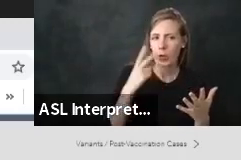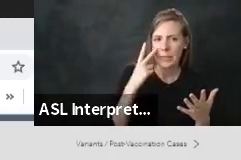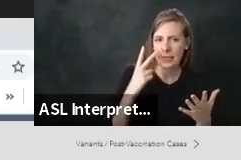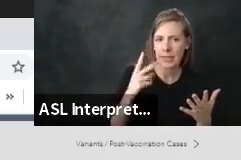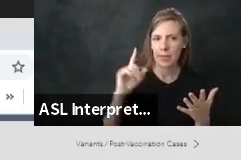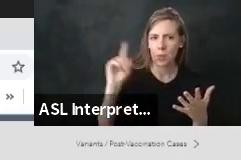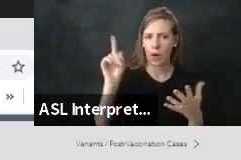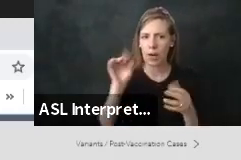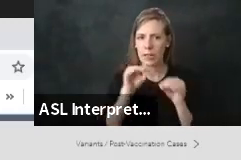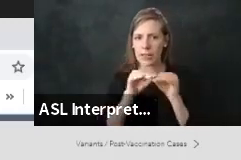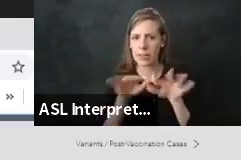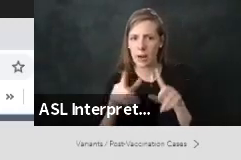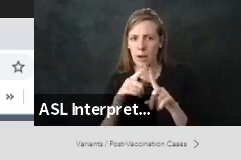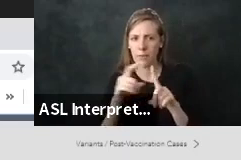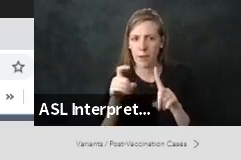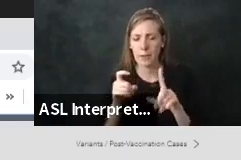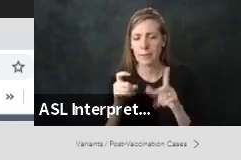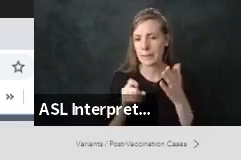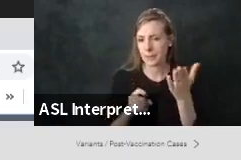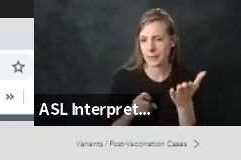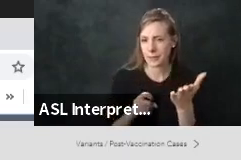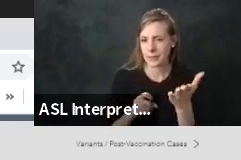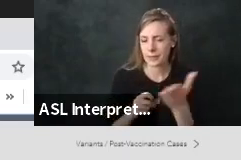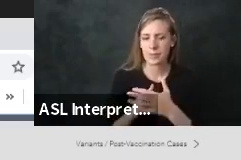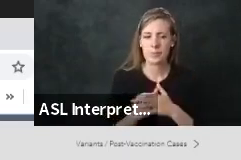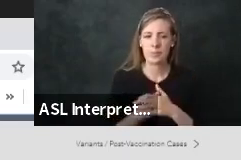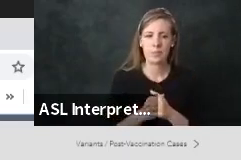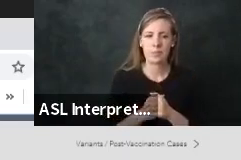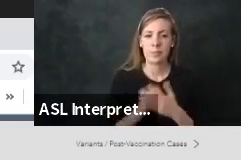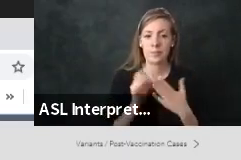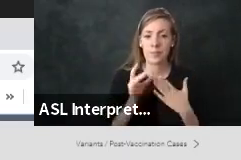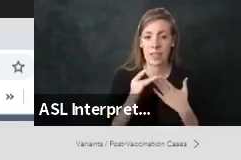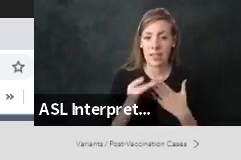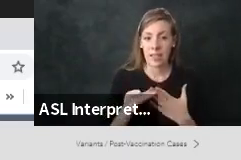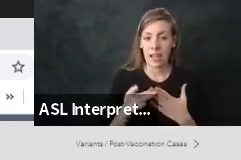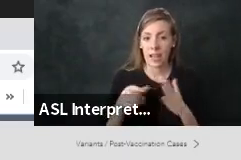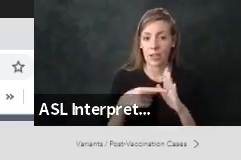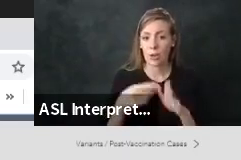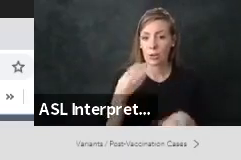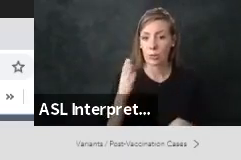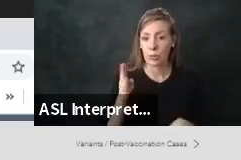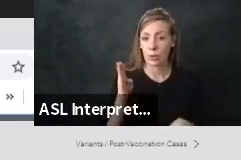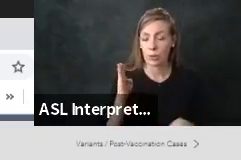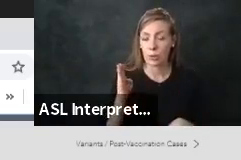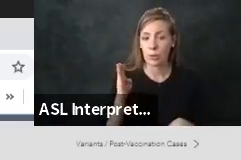So you can see the guide down here. The blue is representing workplace